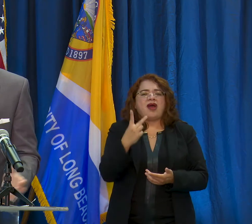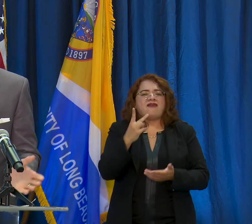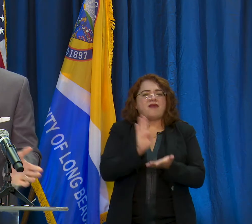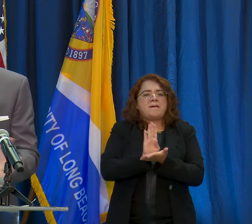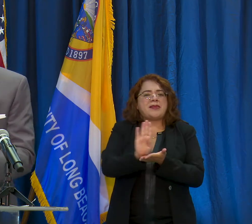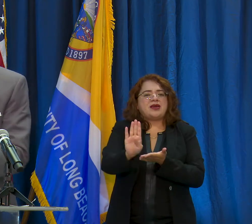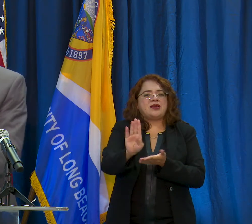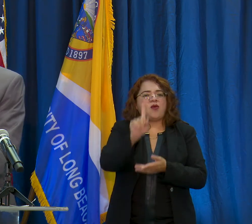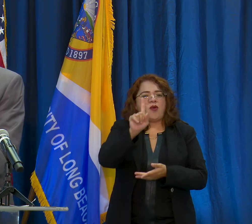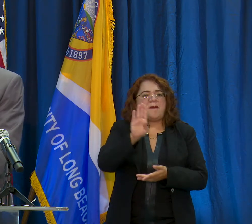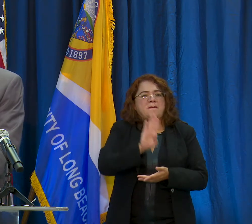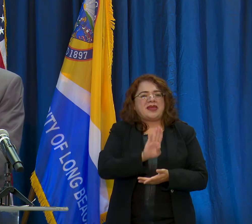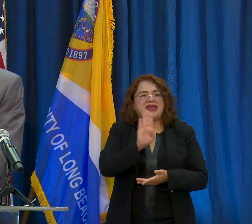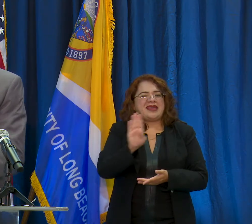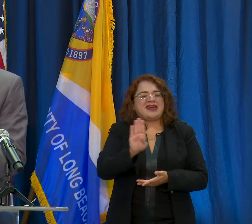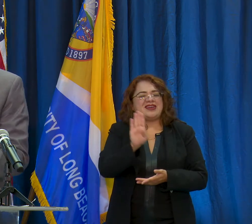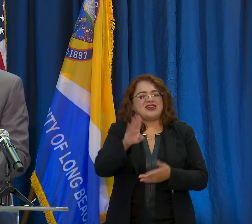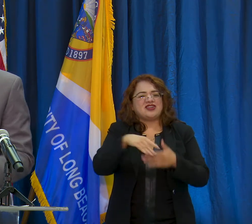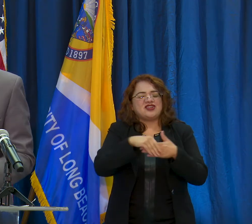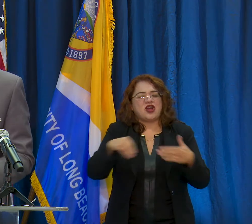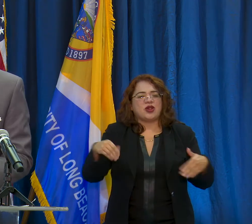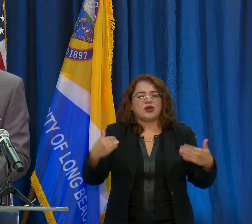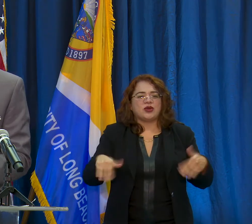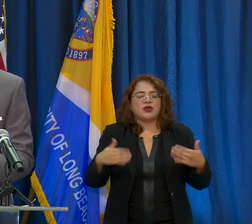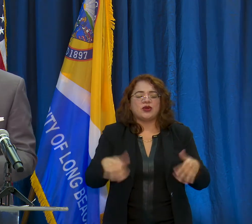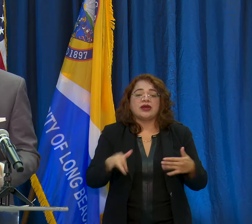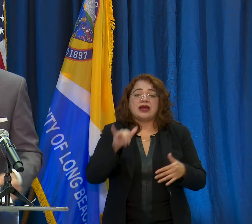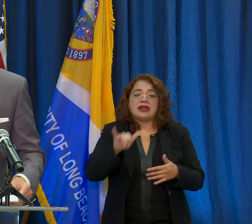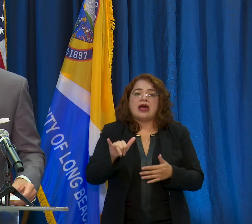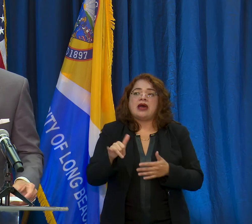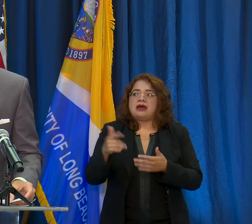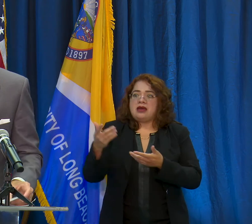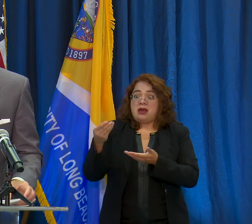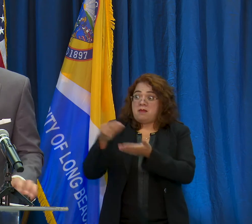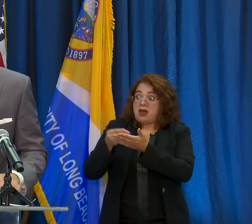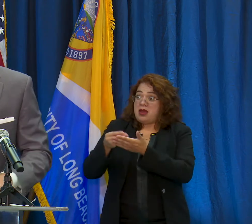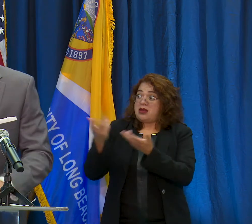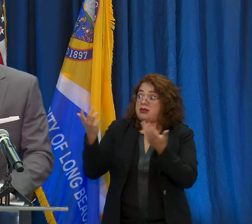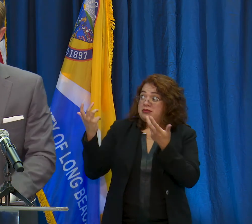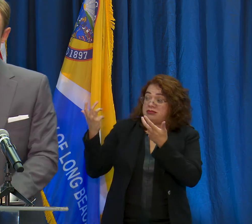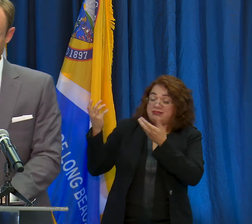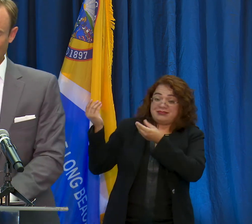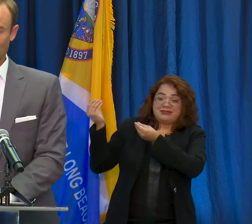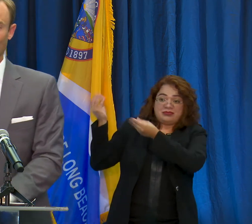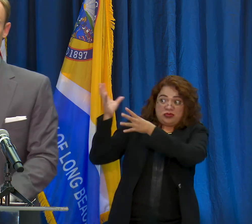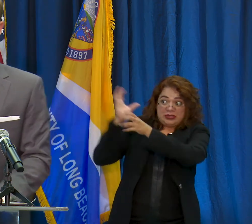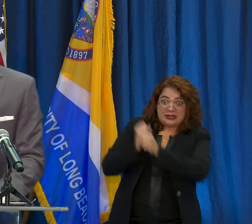these past 13 weeks has helped keep our economy going. As a result of